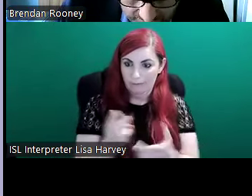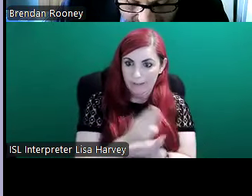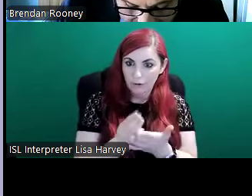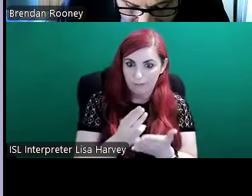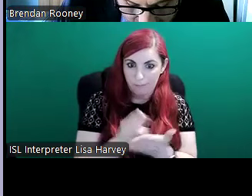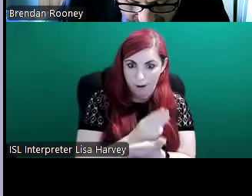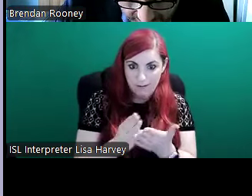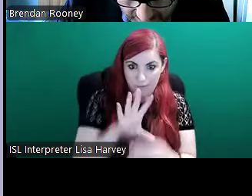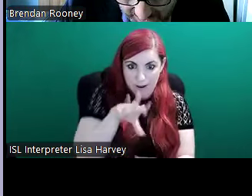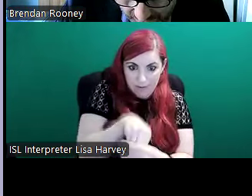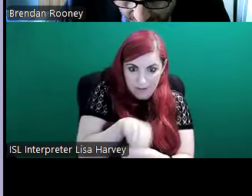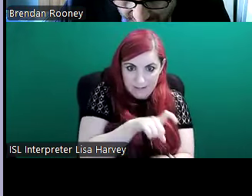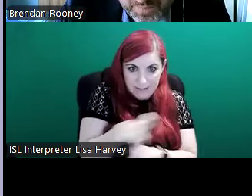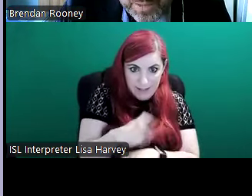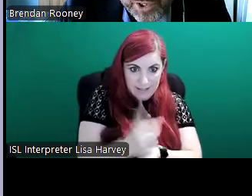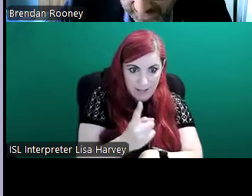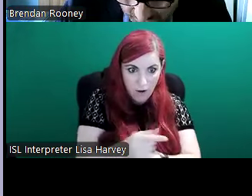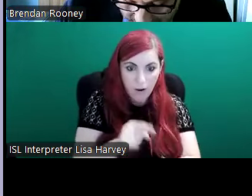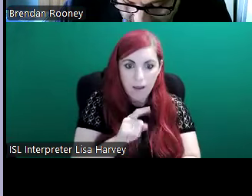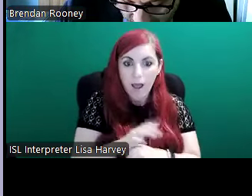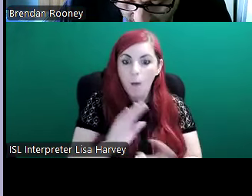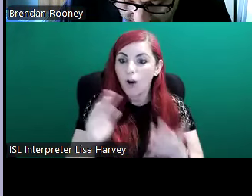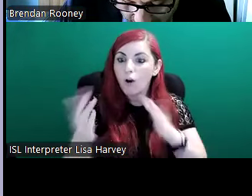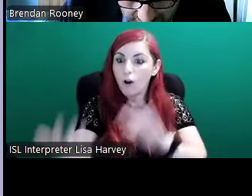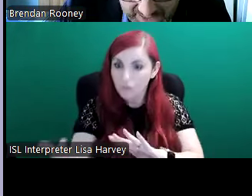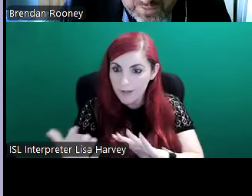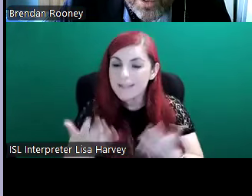contrast, when presenting herself with a similar challenge, Evie Hone adopted an even